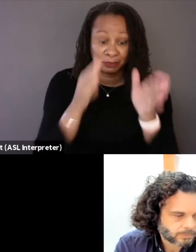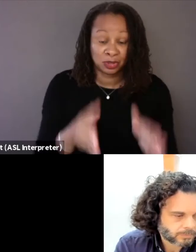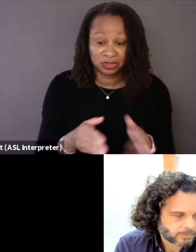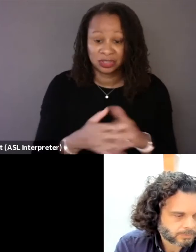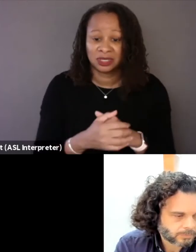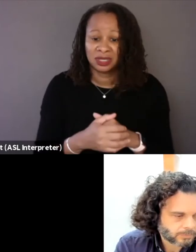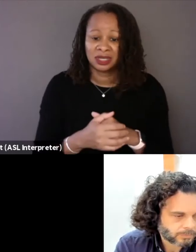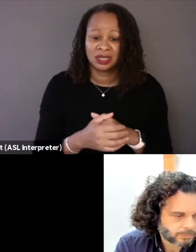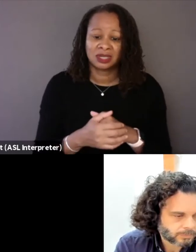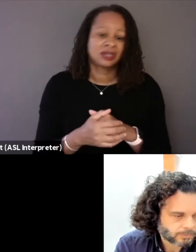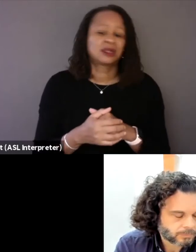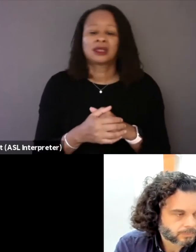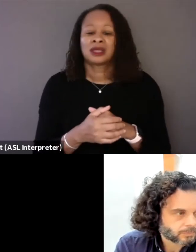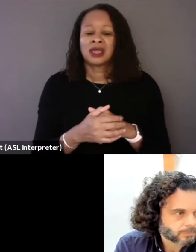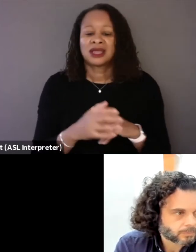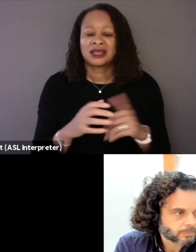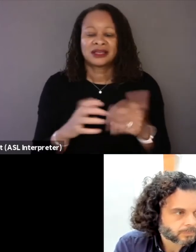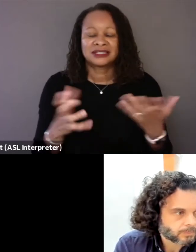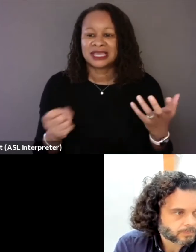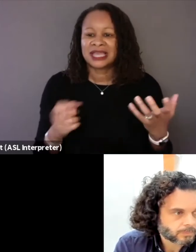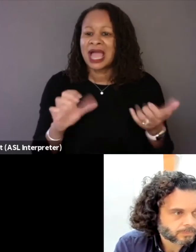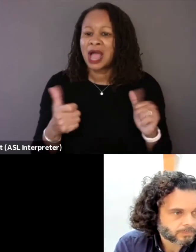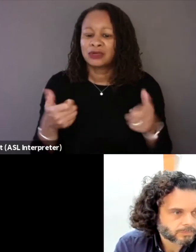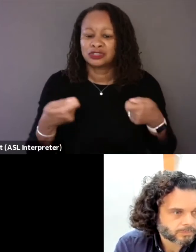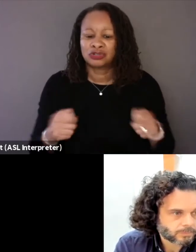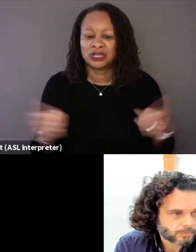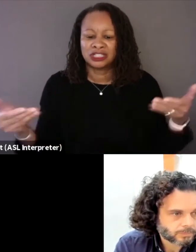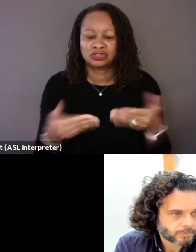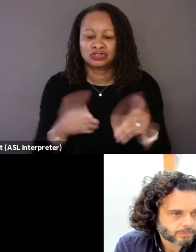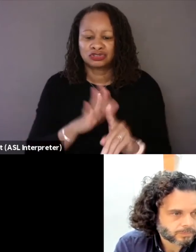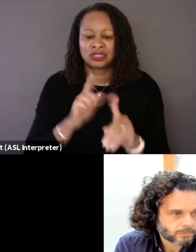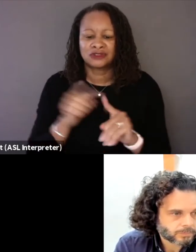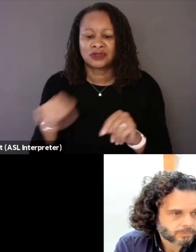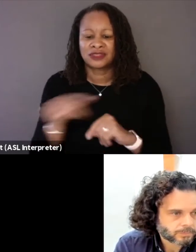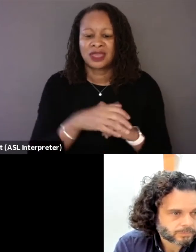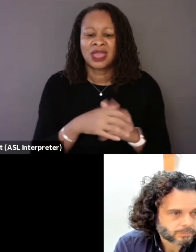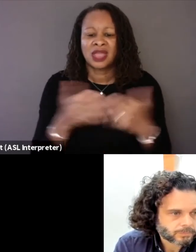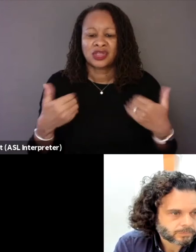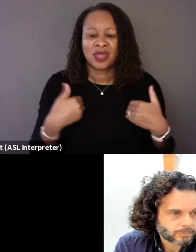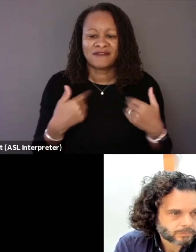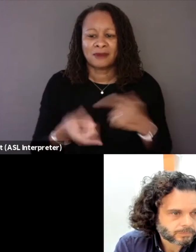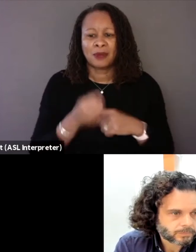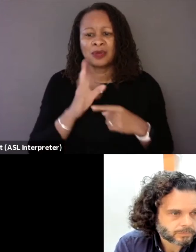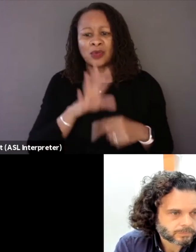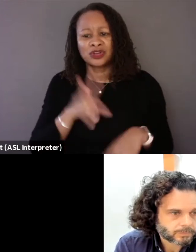how we try to introduce ourselves to them, you want to have a moment where you're looking at somebody and you're, you're studying them.